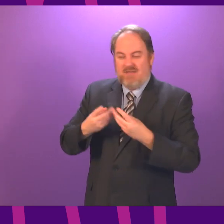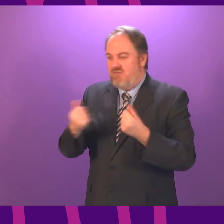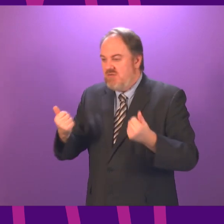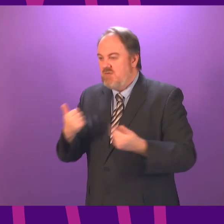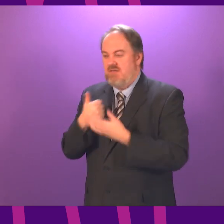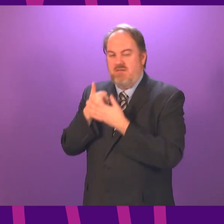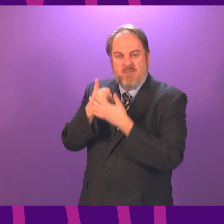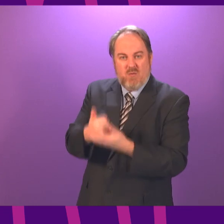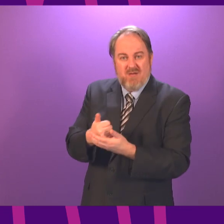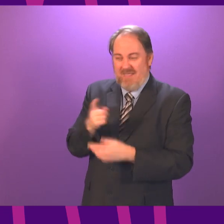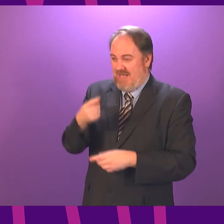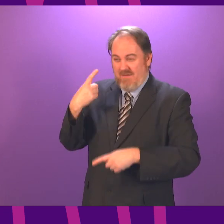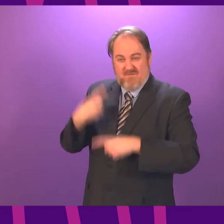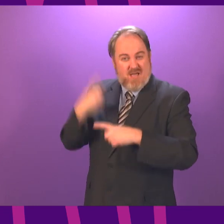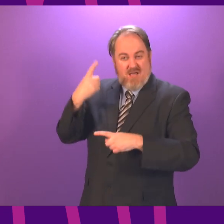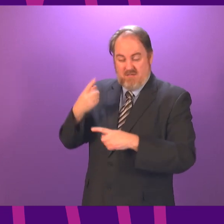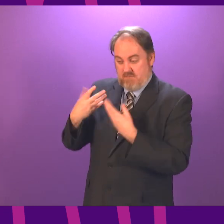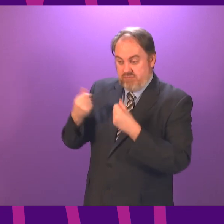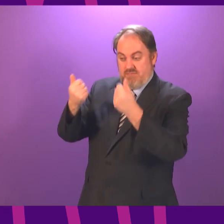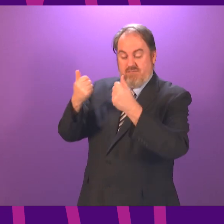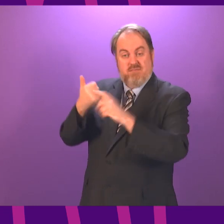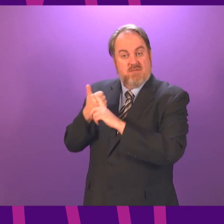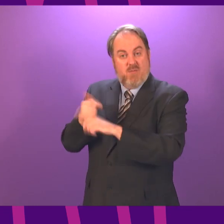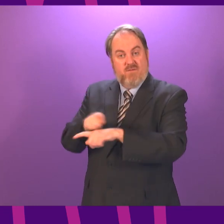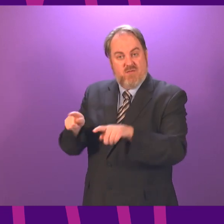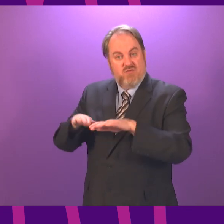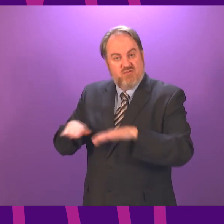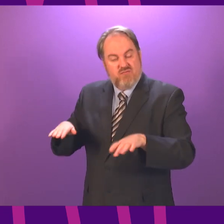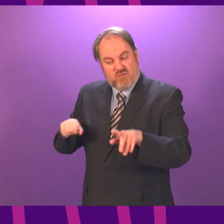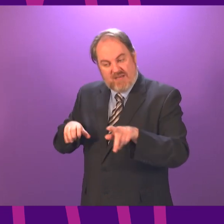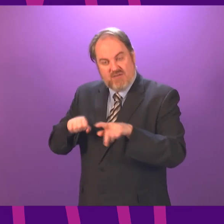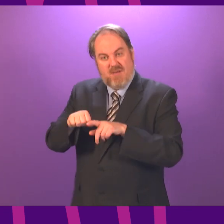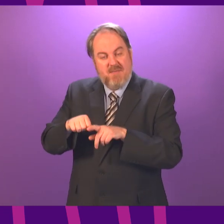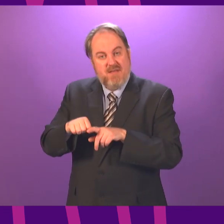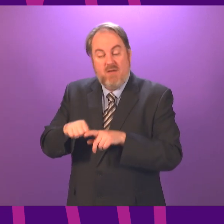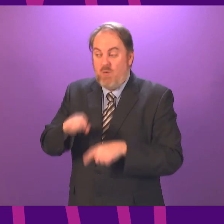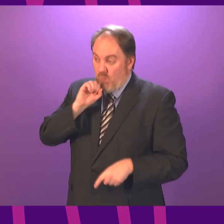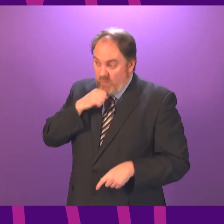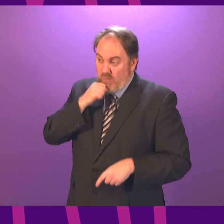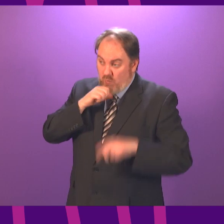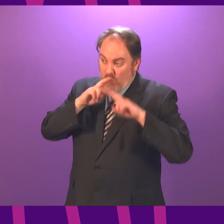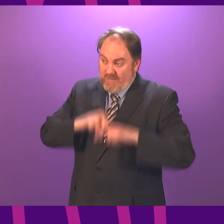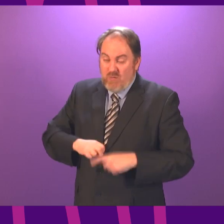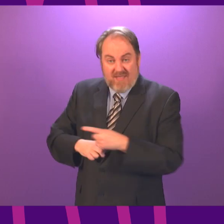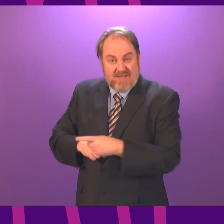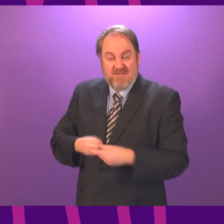and immediate benefits. Will the First Minister take that issue forward and discuss those proposals in great detail with me? If not, why not?